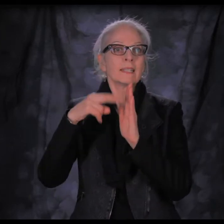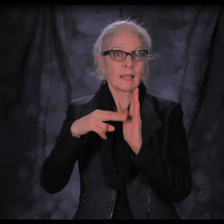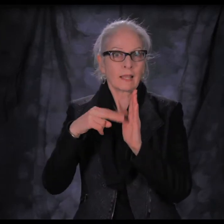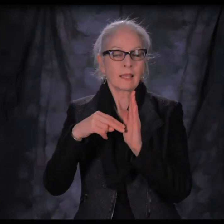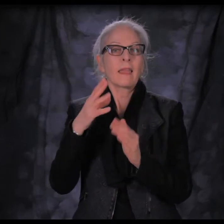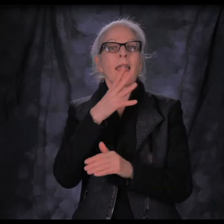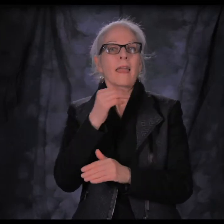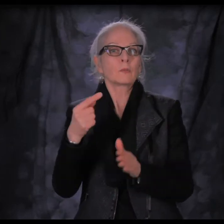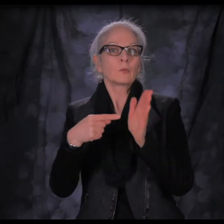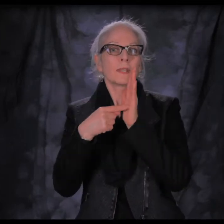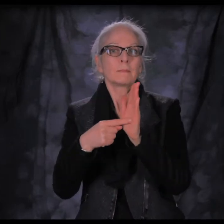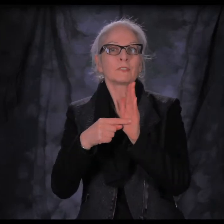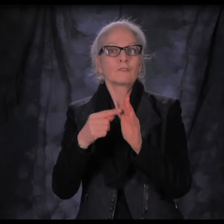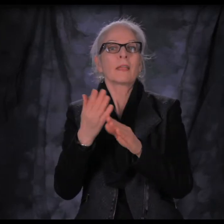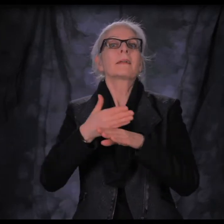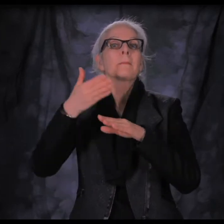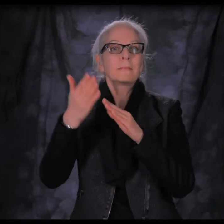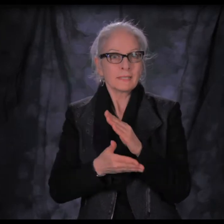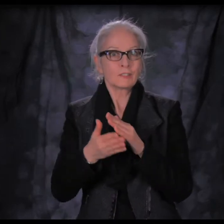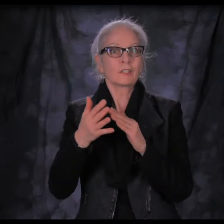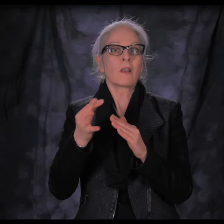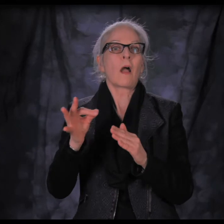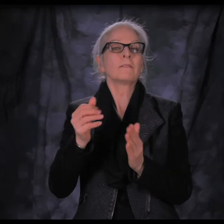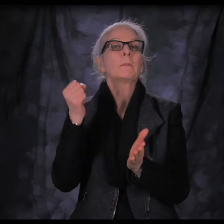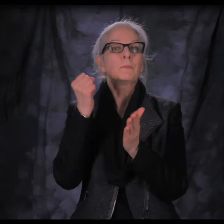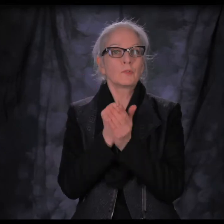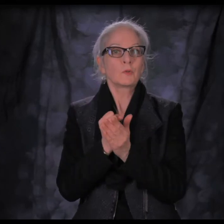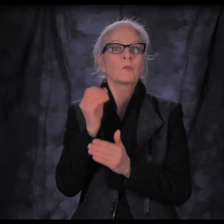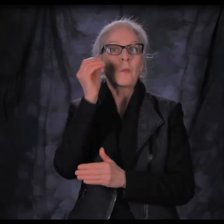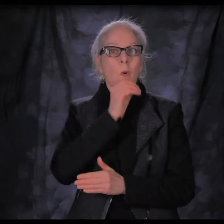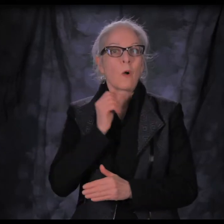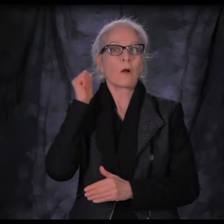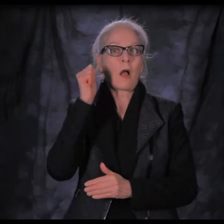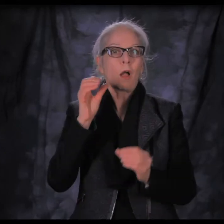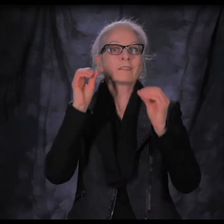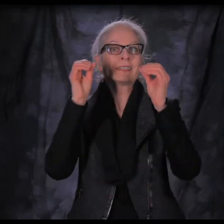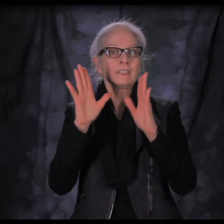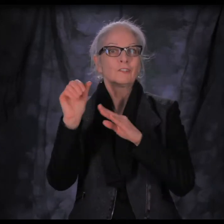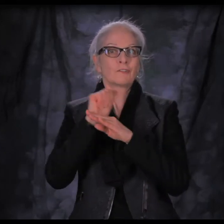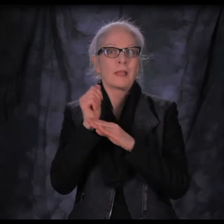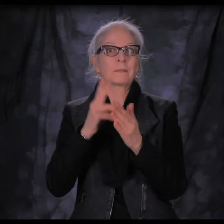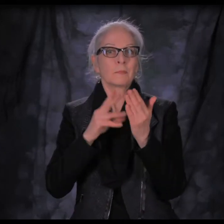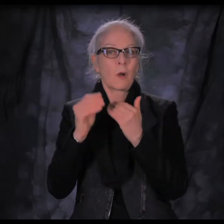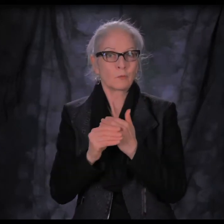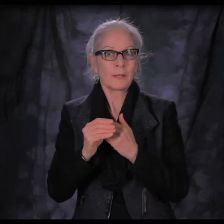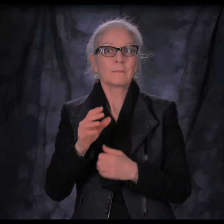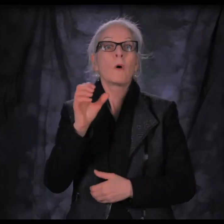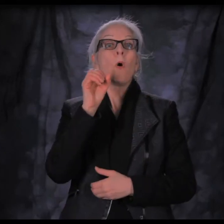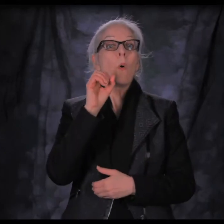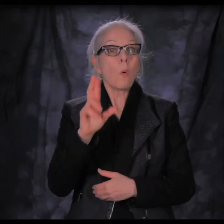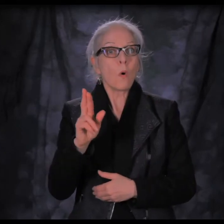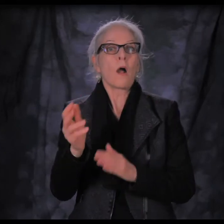Oral/ Aural program or a competency review.